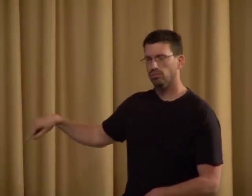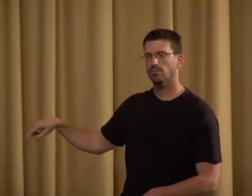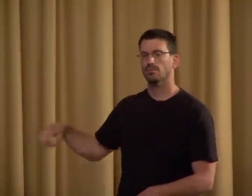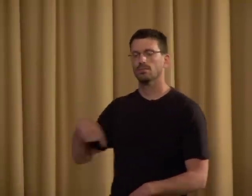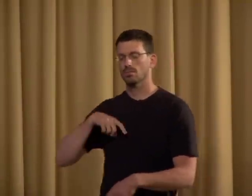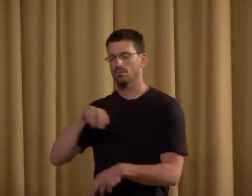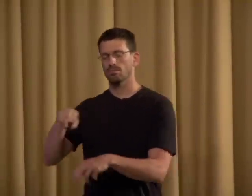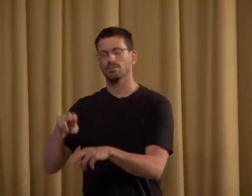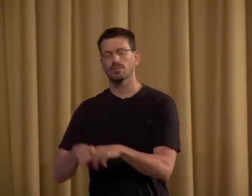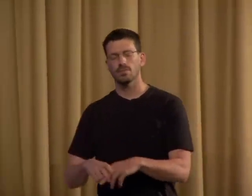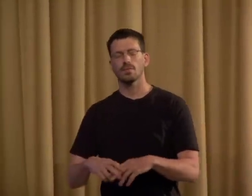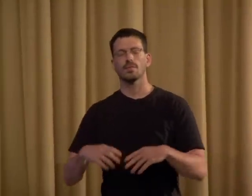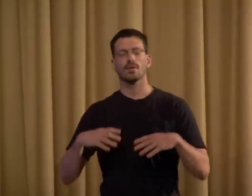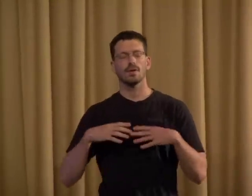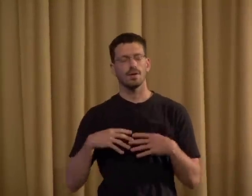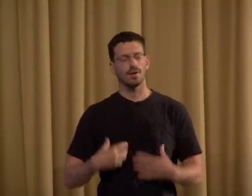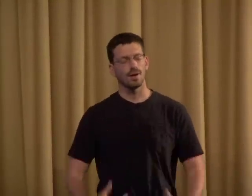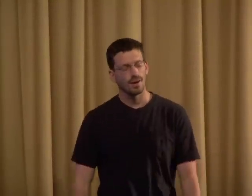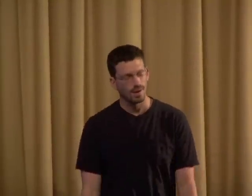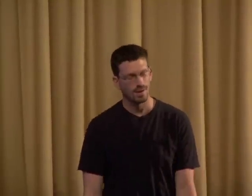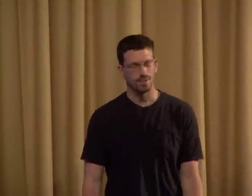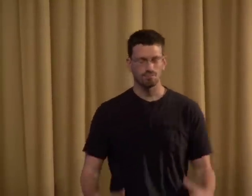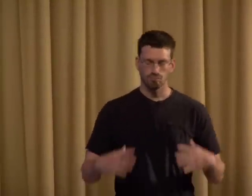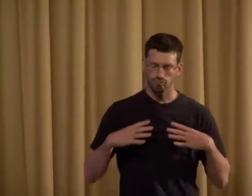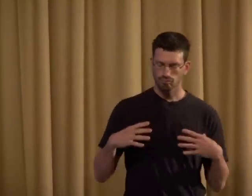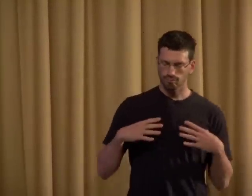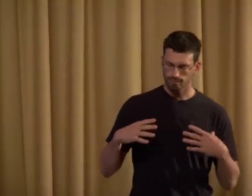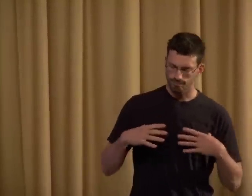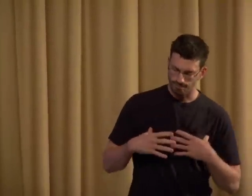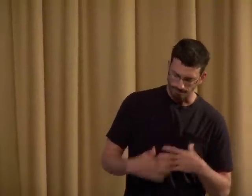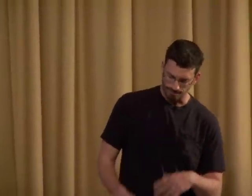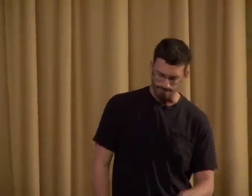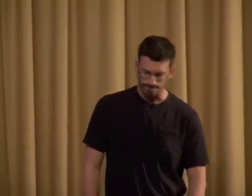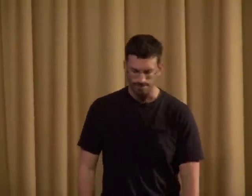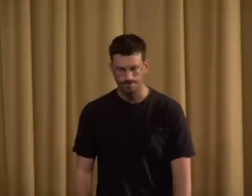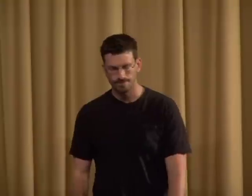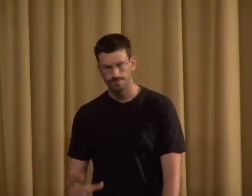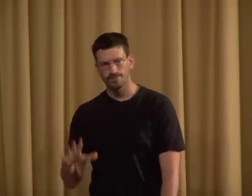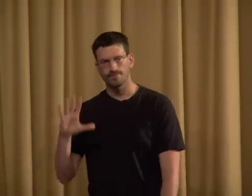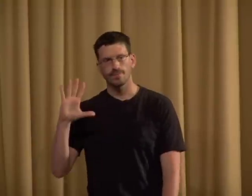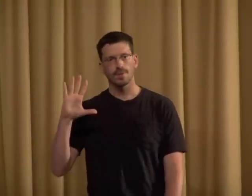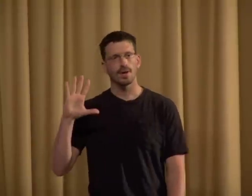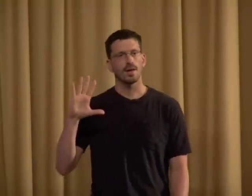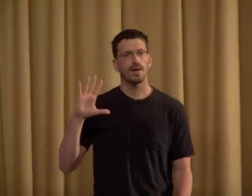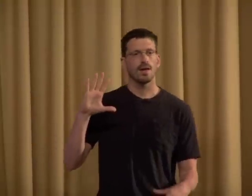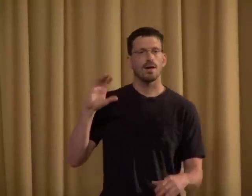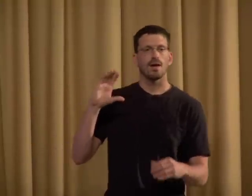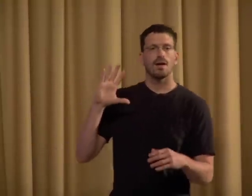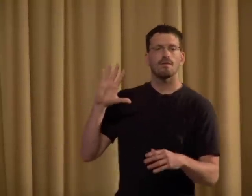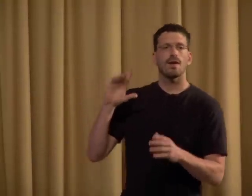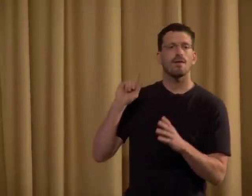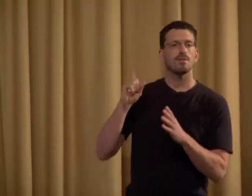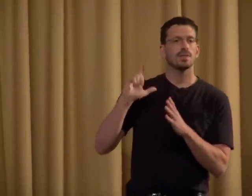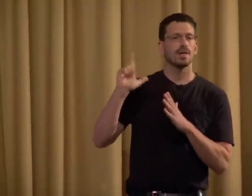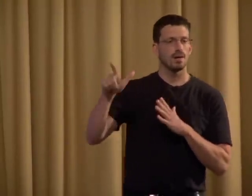"Ok! I'll change!" said the boy. And he went to the back. I sat in his seat, put my feet down, felt ahhhh, and sat back to relax for the ride. Five minutes later, the bus started swerving all over the road